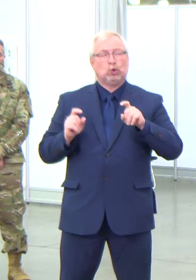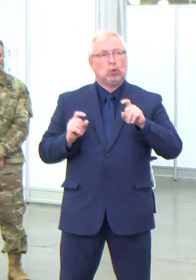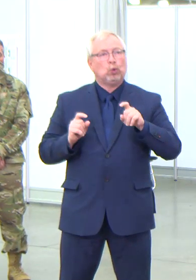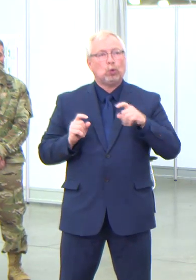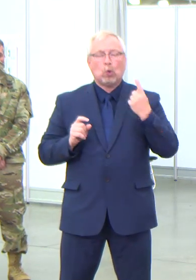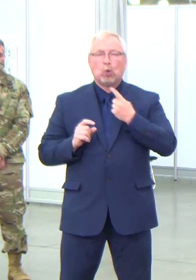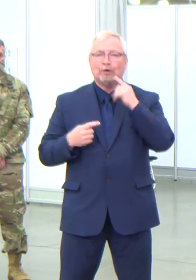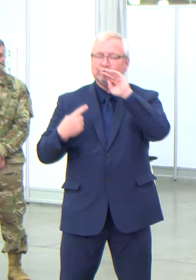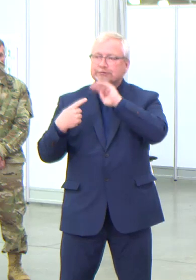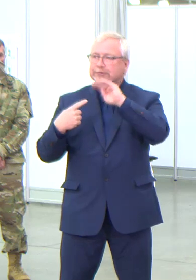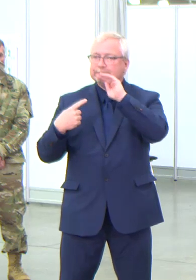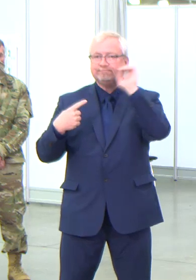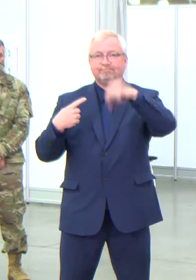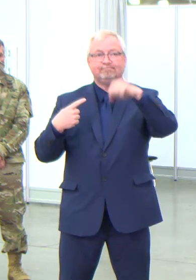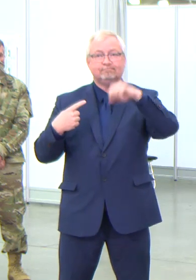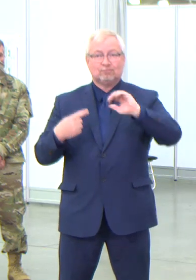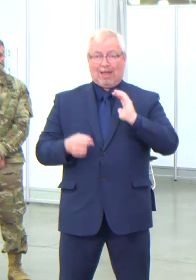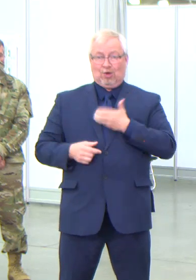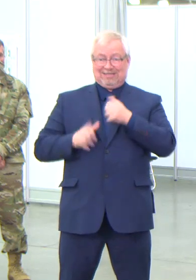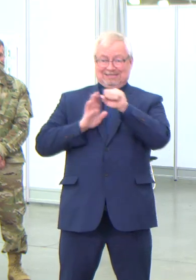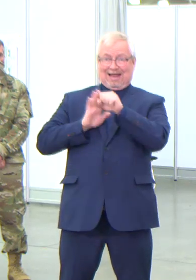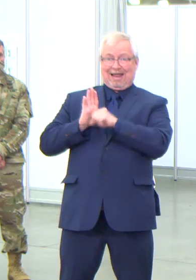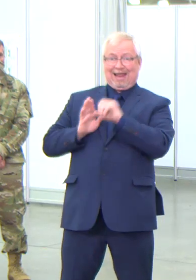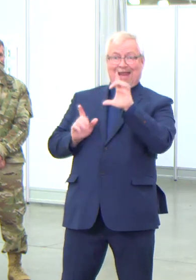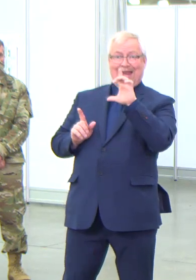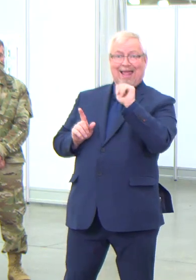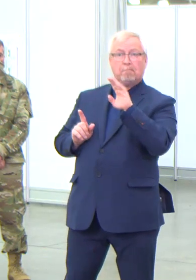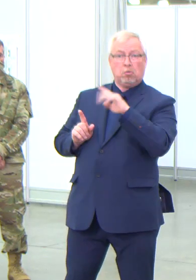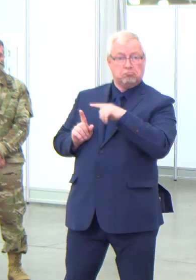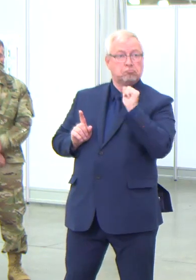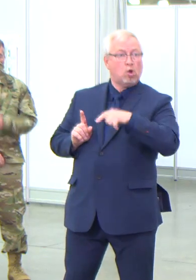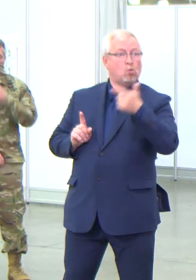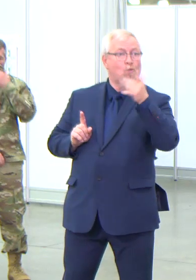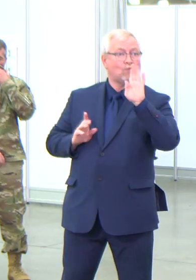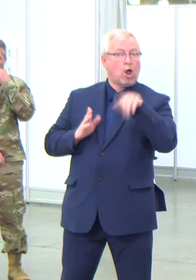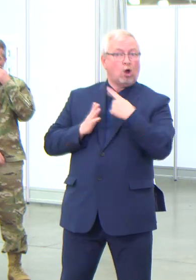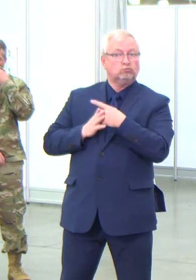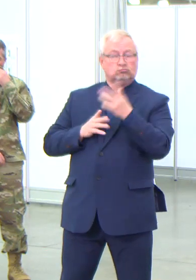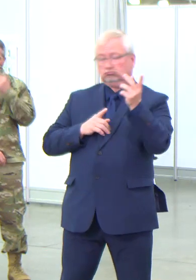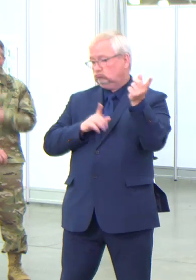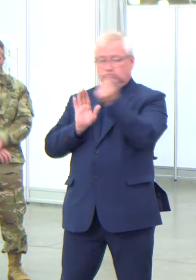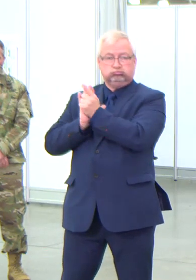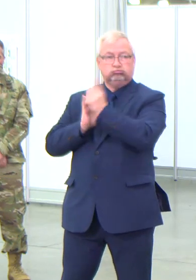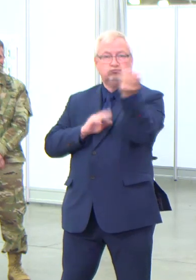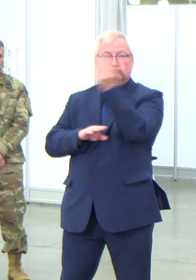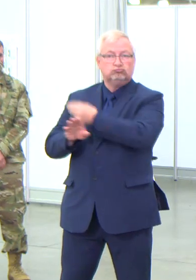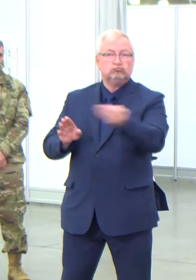frustration. Our state lab turns around the testing within 24 hours. Many of the other labs